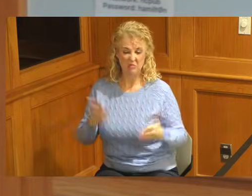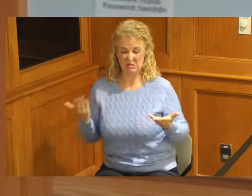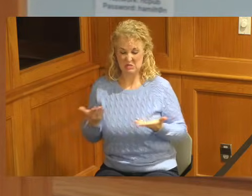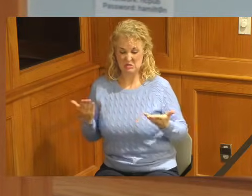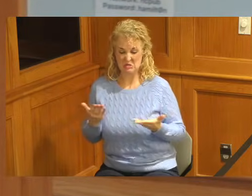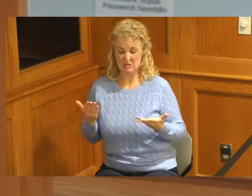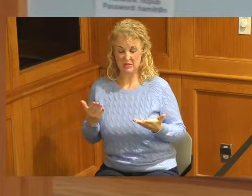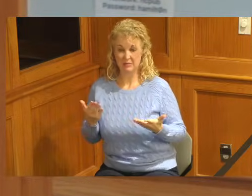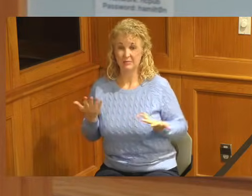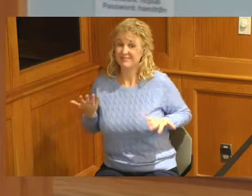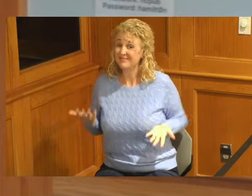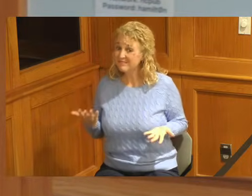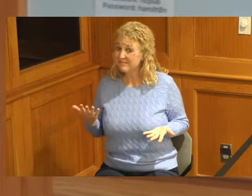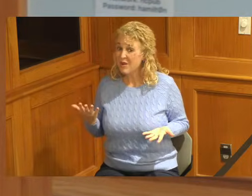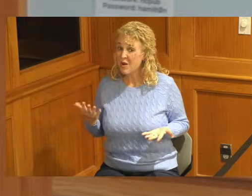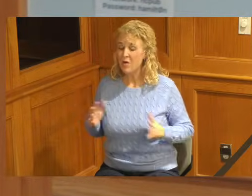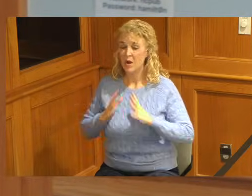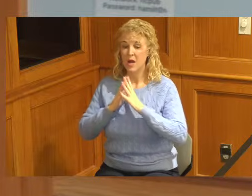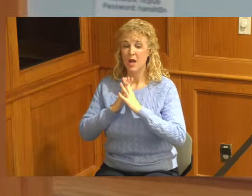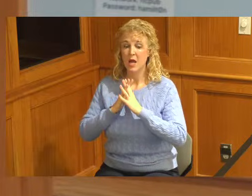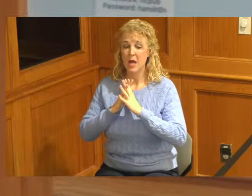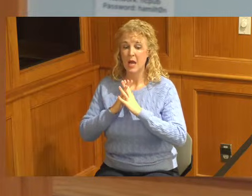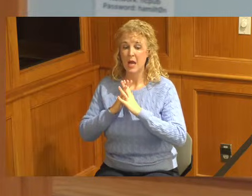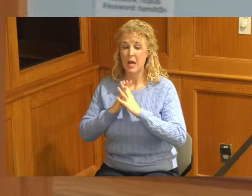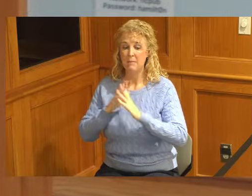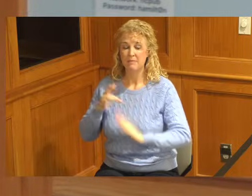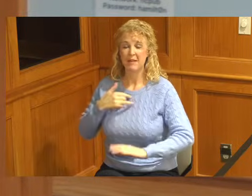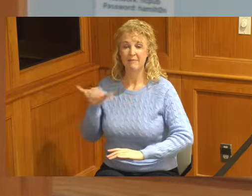education sounds like people just education isn't even the right word. There's just a